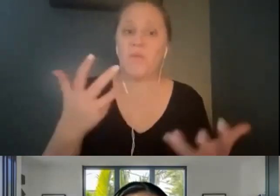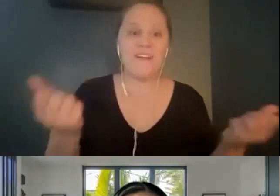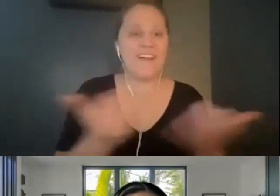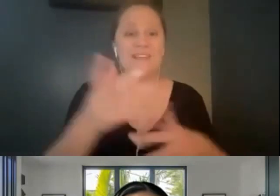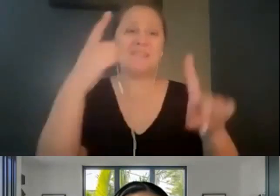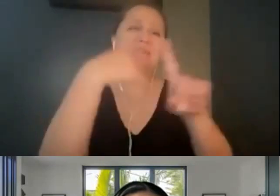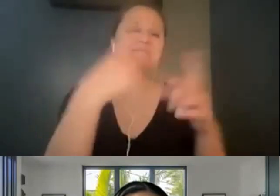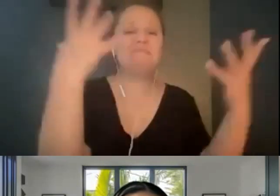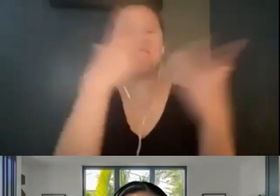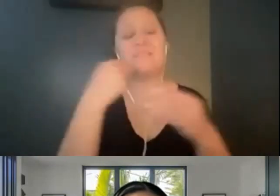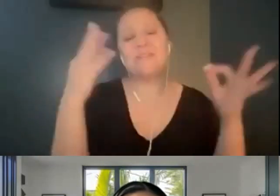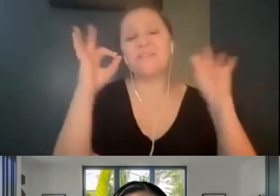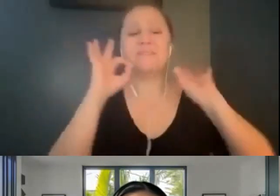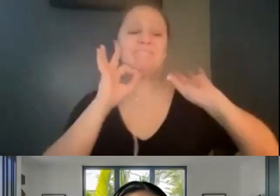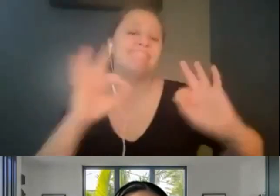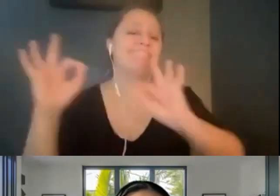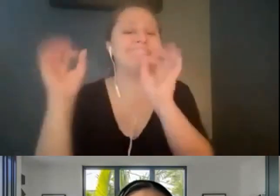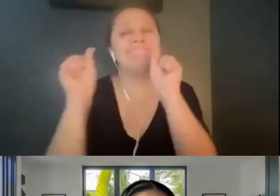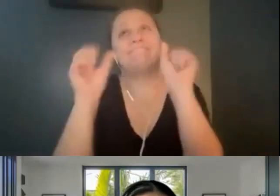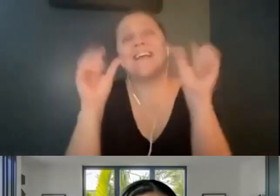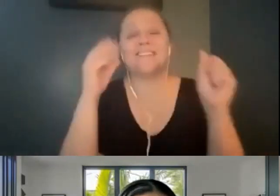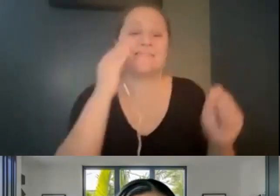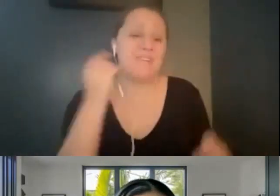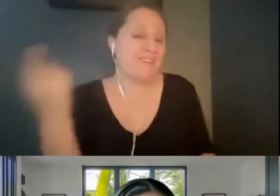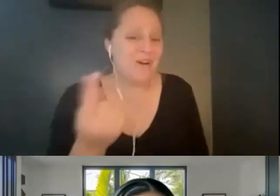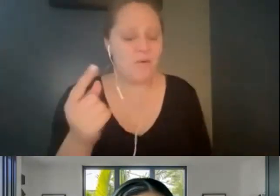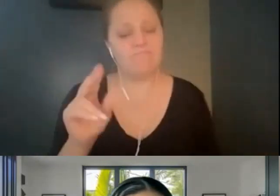and we want everybody to have this great experiences, but the reality is that it's